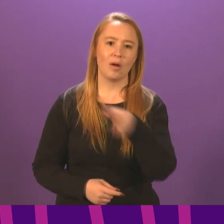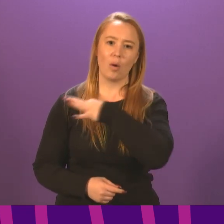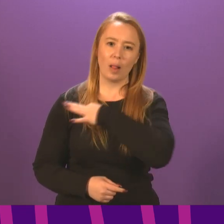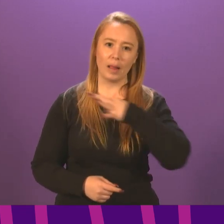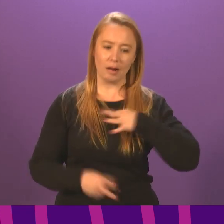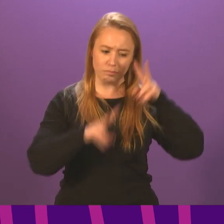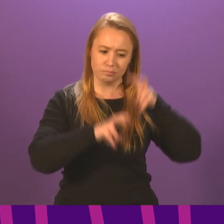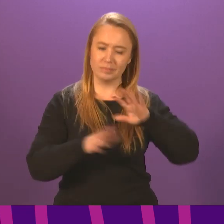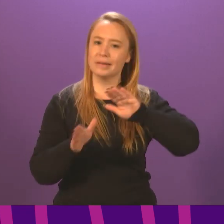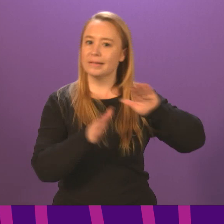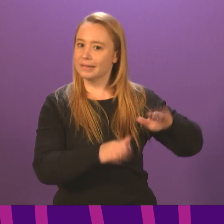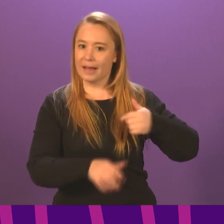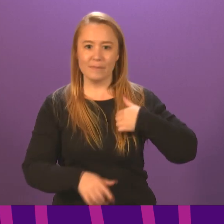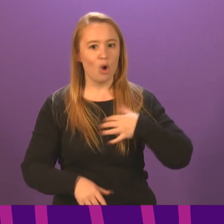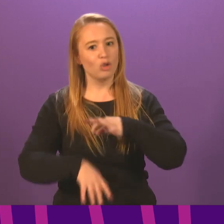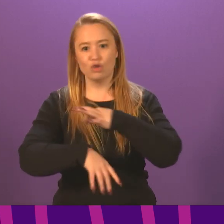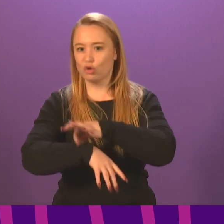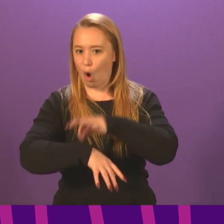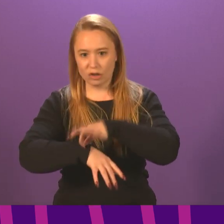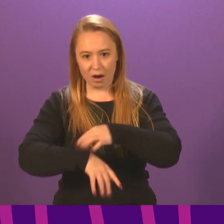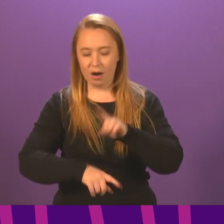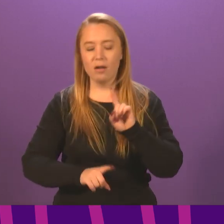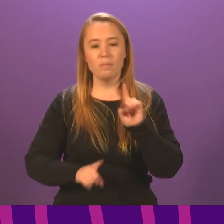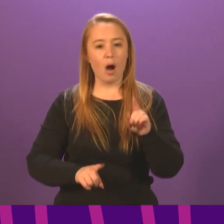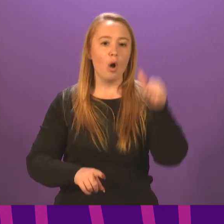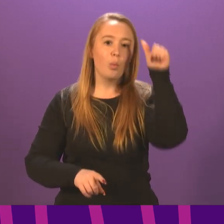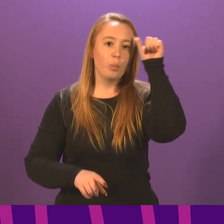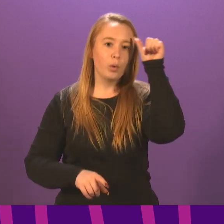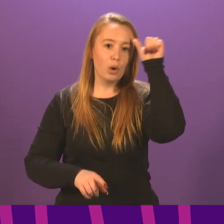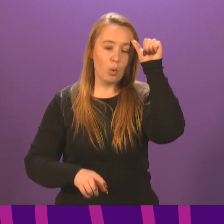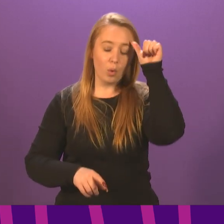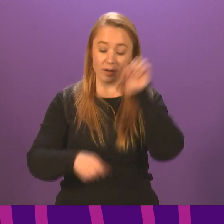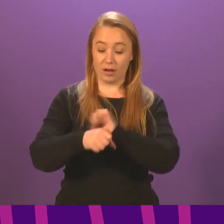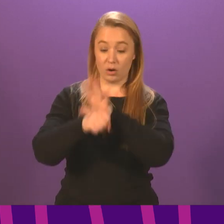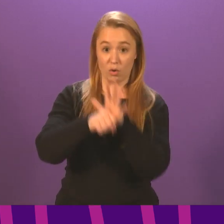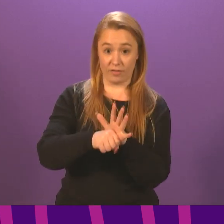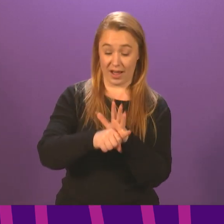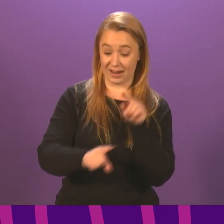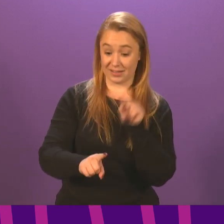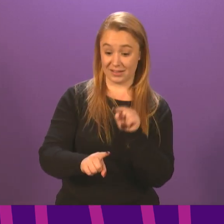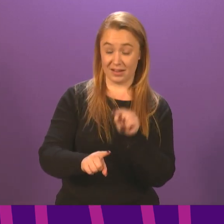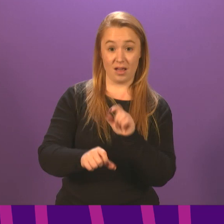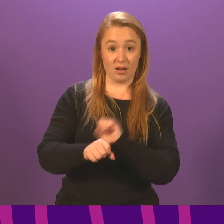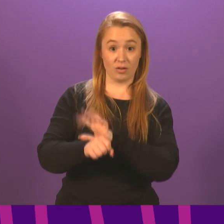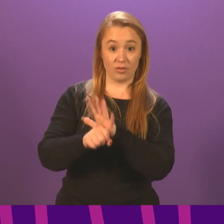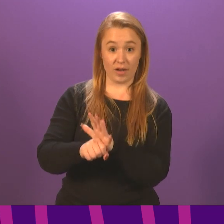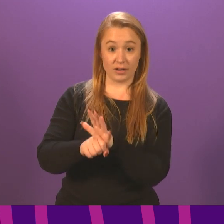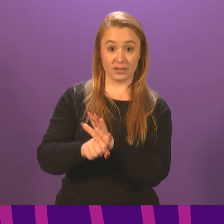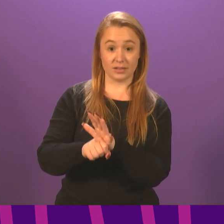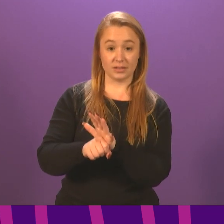not a clinician. However, one of the reasons for that is that, although we appear to know that the vaccines suppress illness in people who are clinically most at risk—certainly,